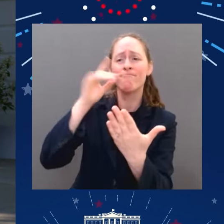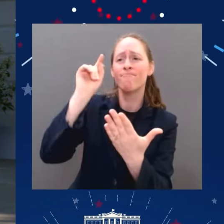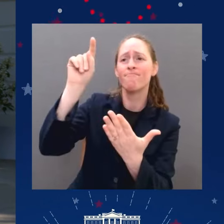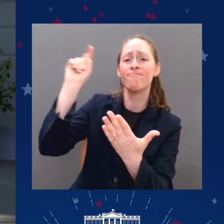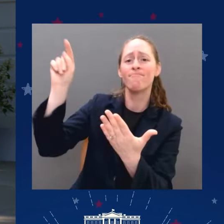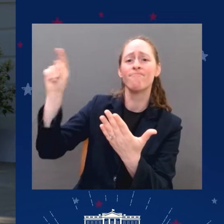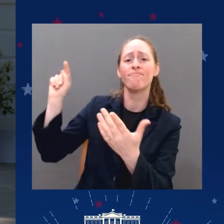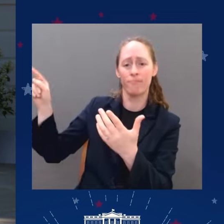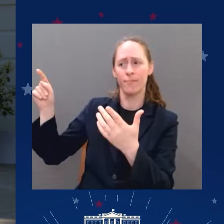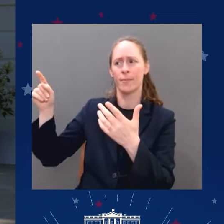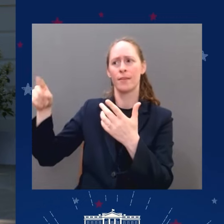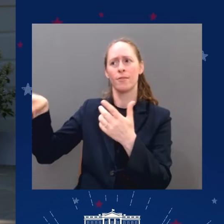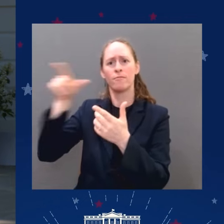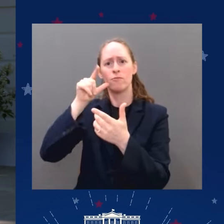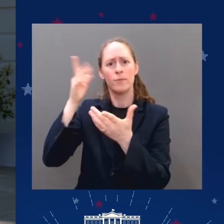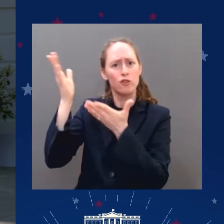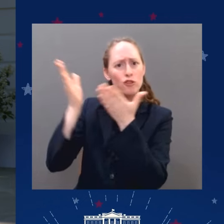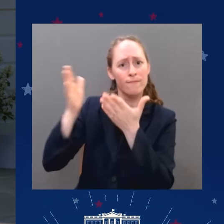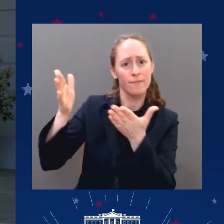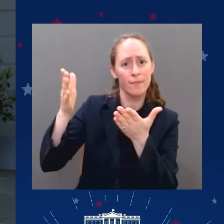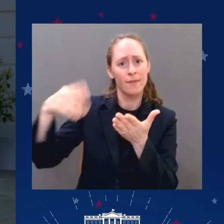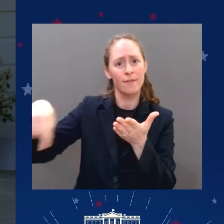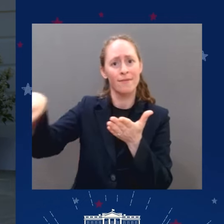who are unable to be with us this evening,